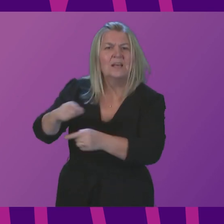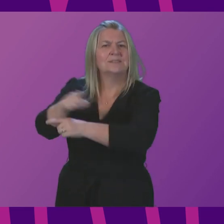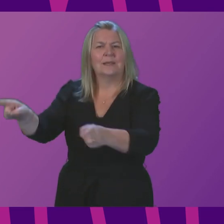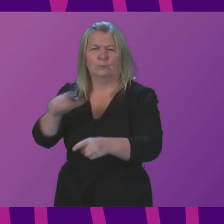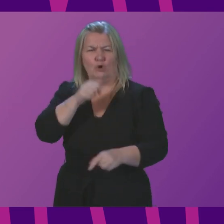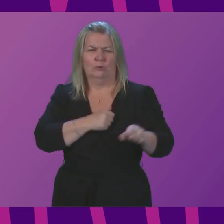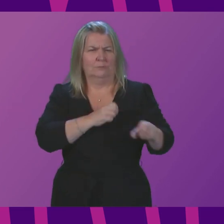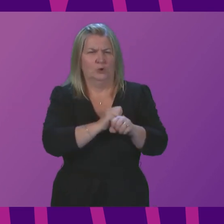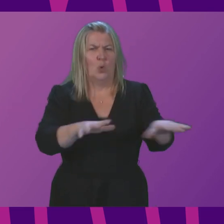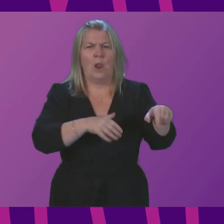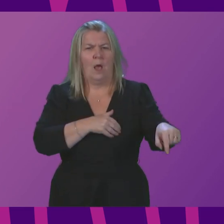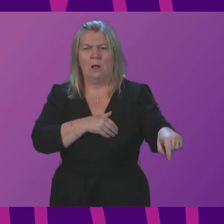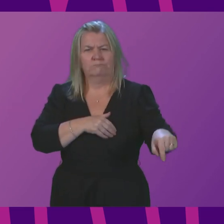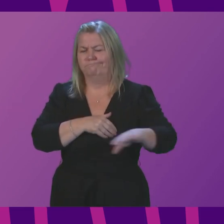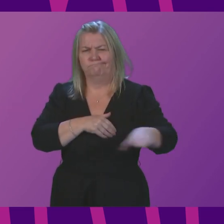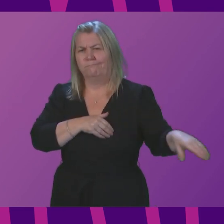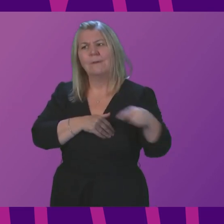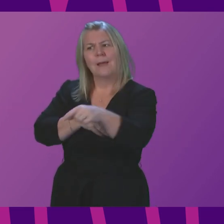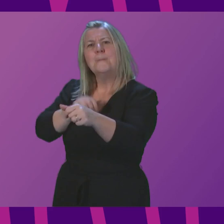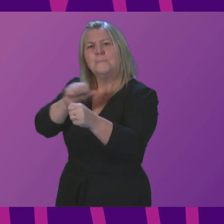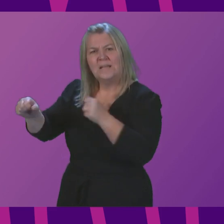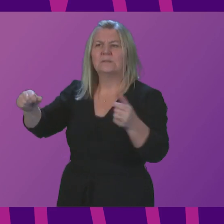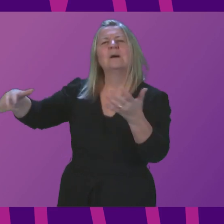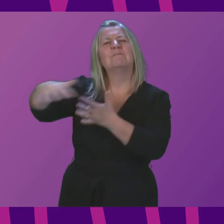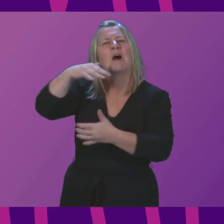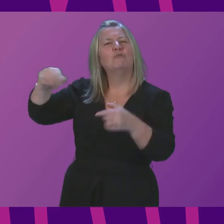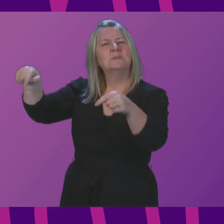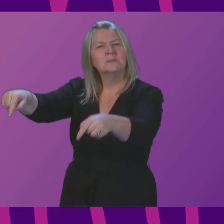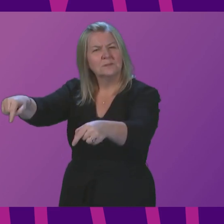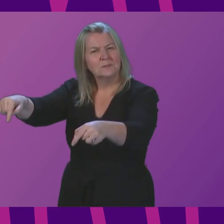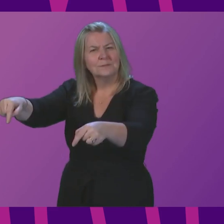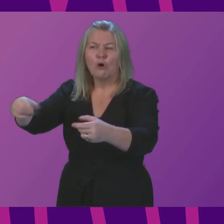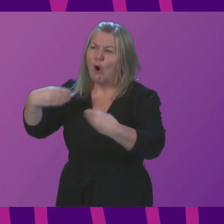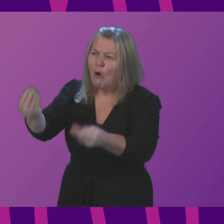they are better for our environment and they will offer jobs and opportunities for young